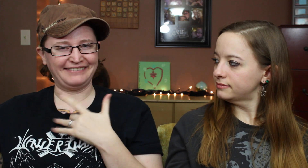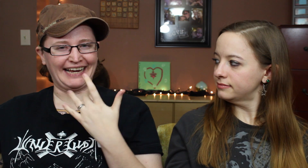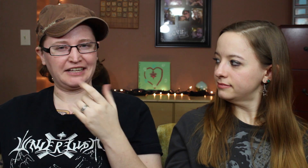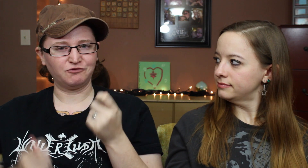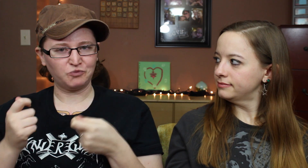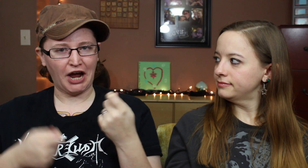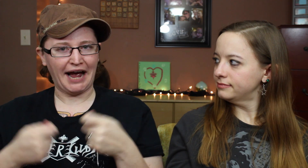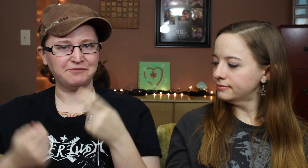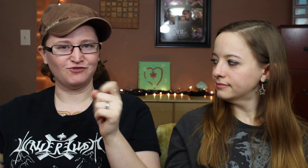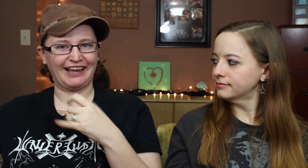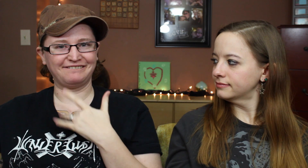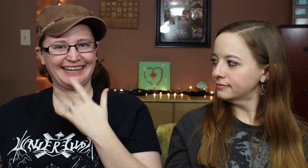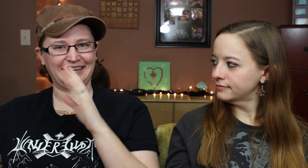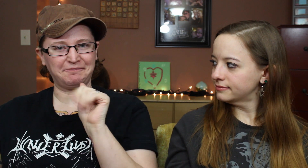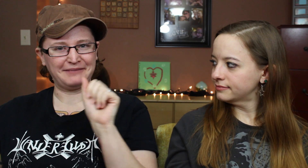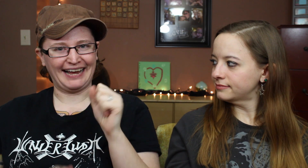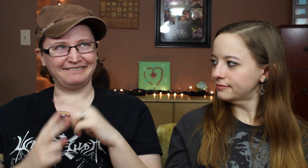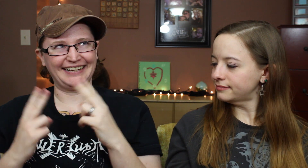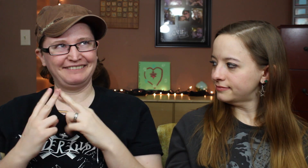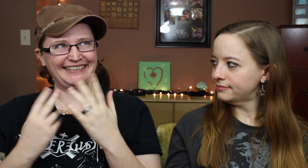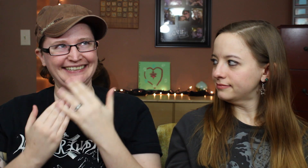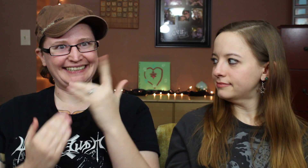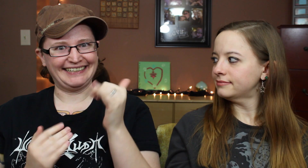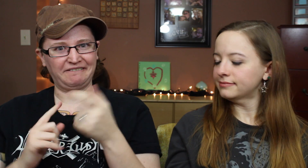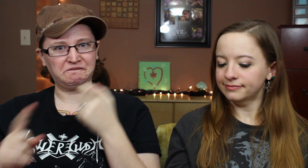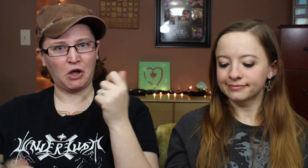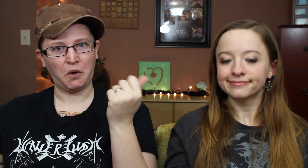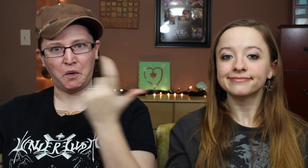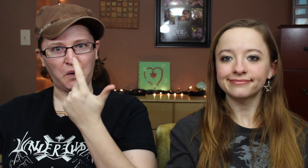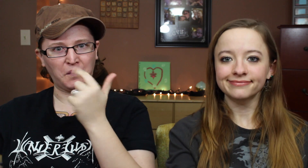the beat because you can feel that like the drum and the bass. It's very easy